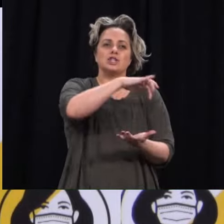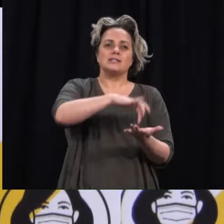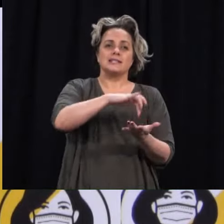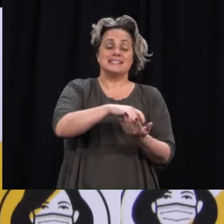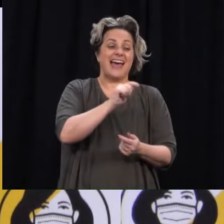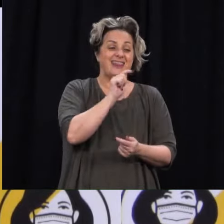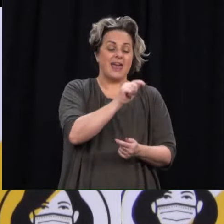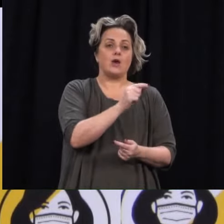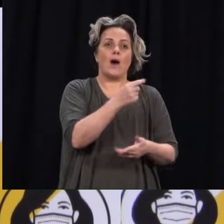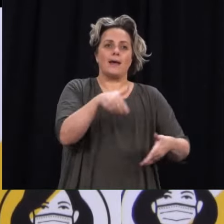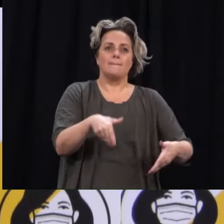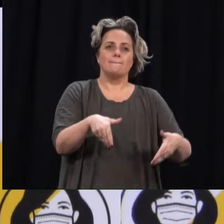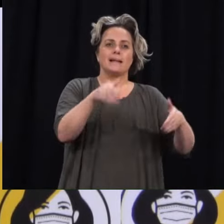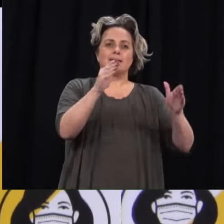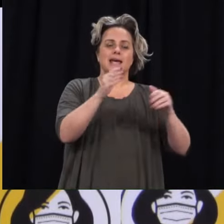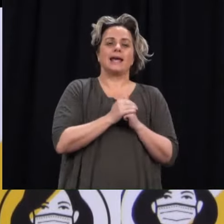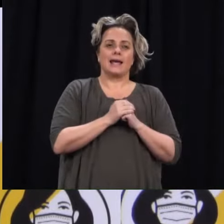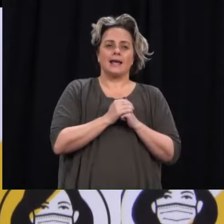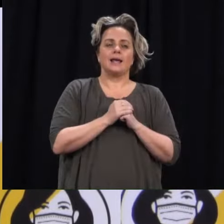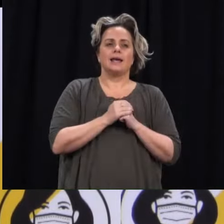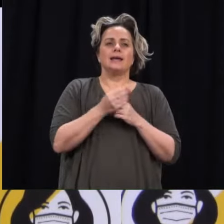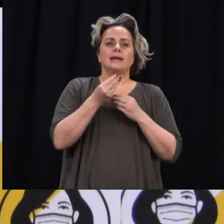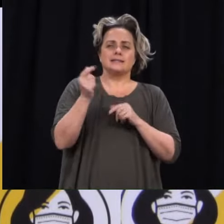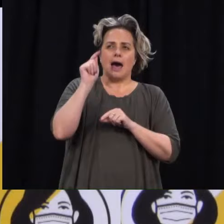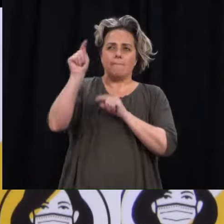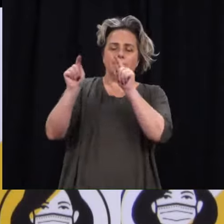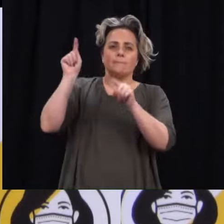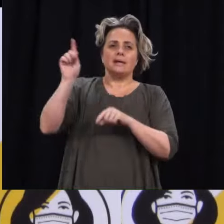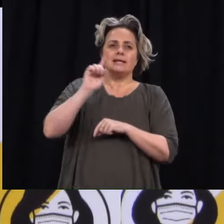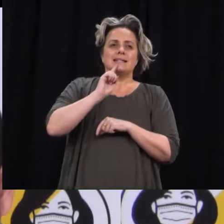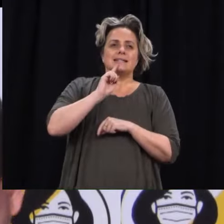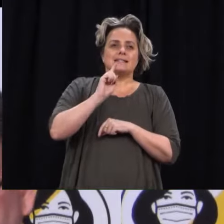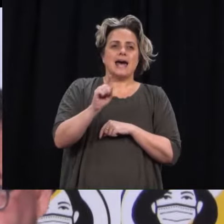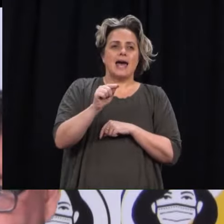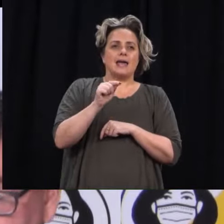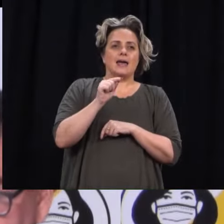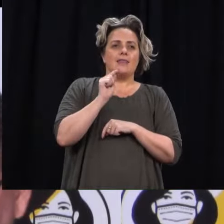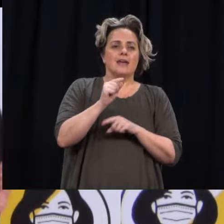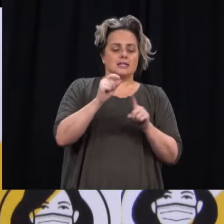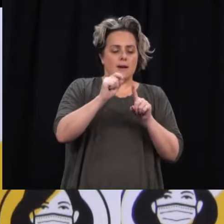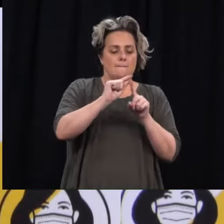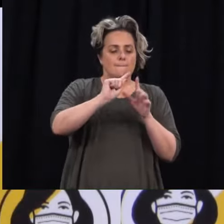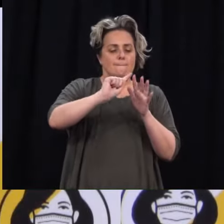people? And also, Dr Bloomfiel, in terms of that vaccination